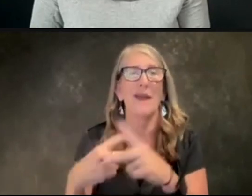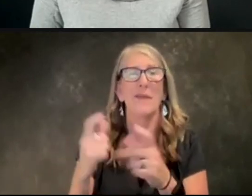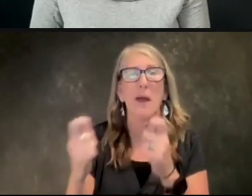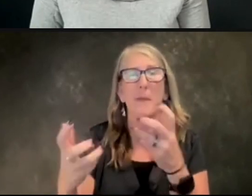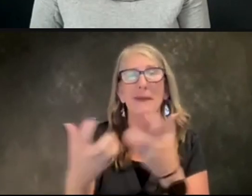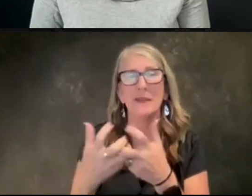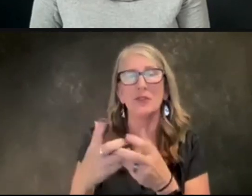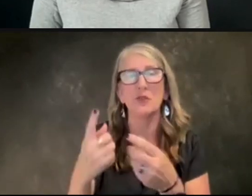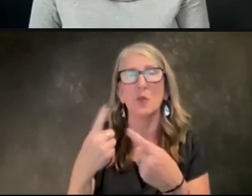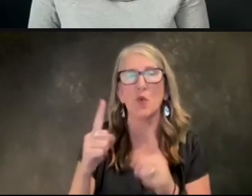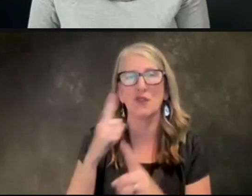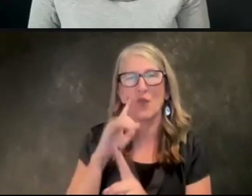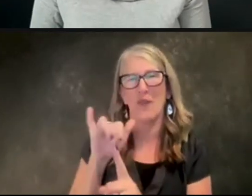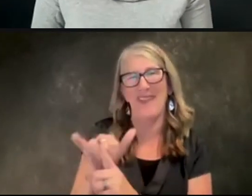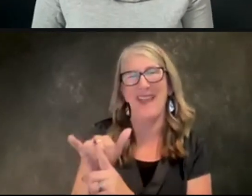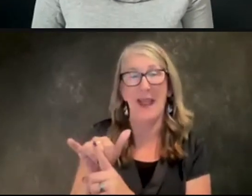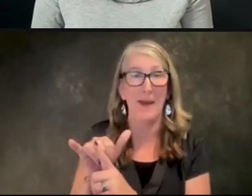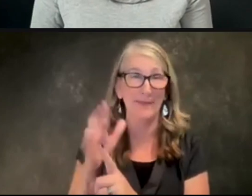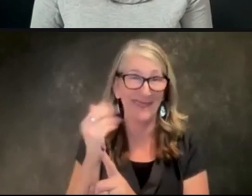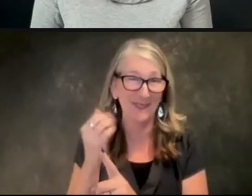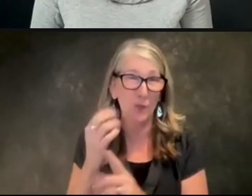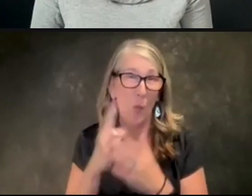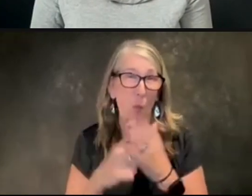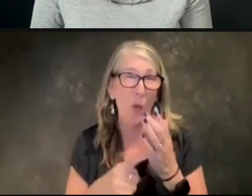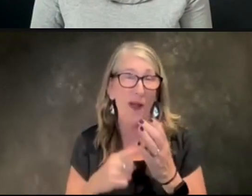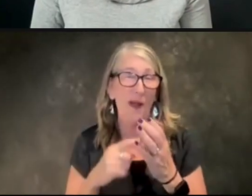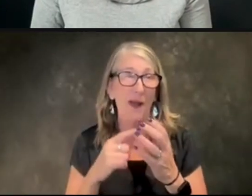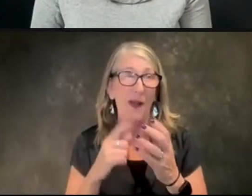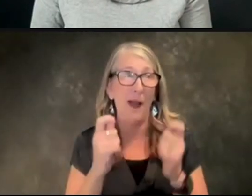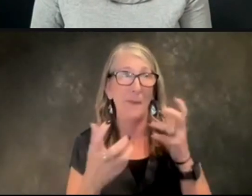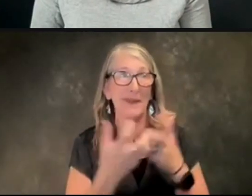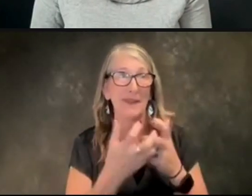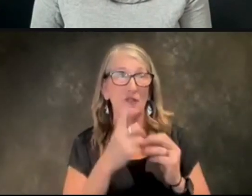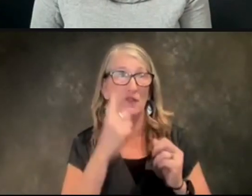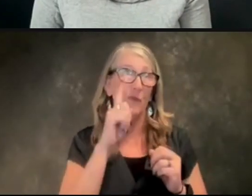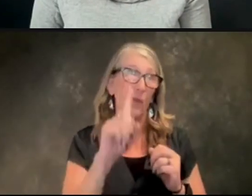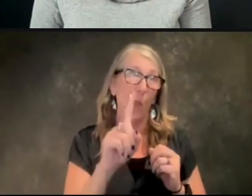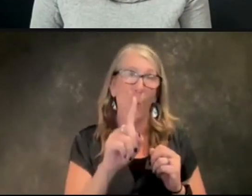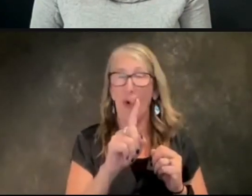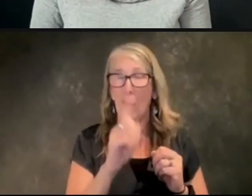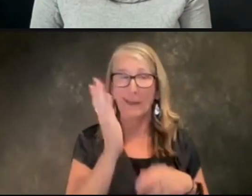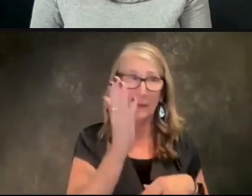to attend a social event, that the accommodation workout whatever works best for that student.